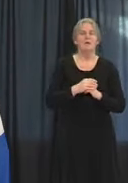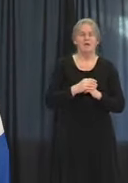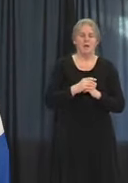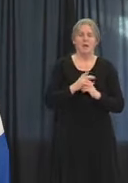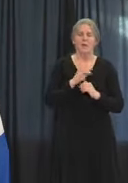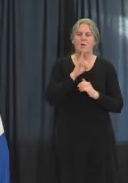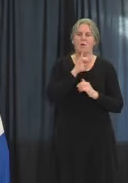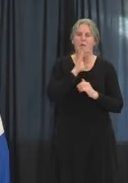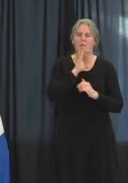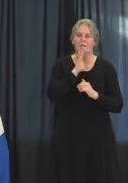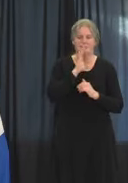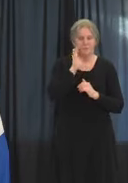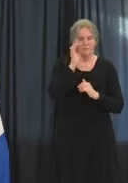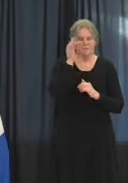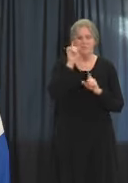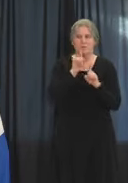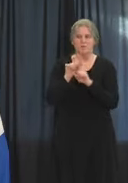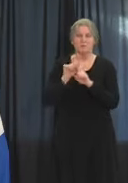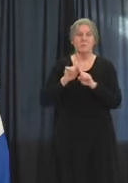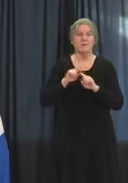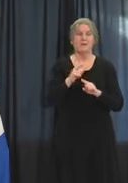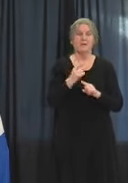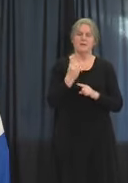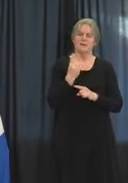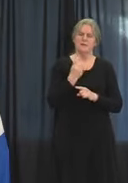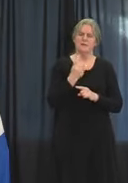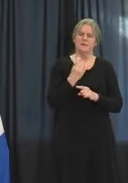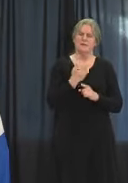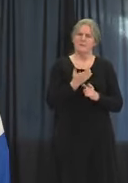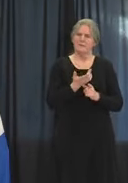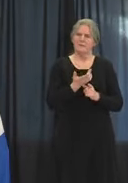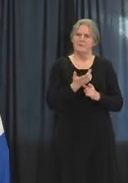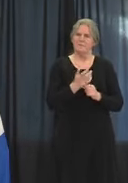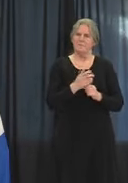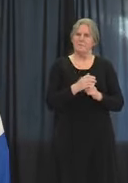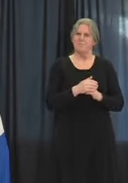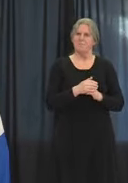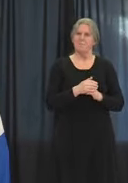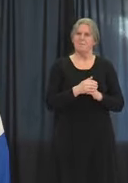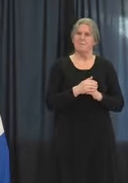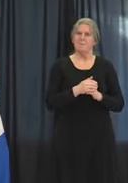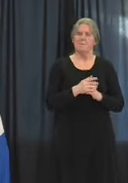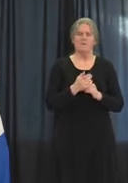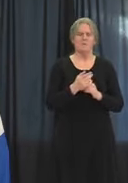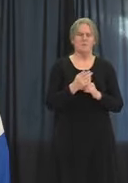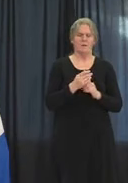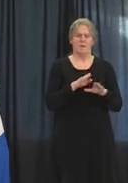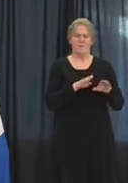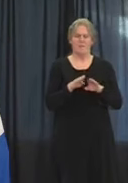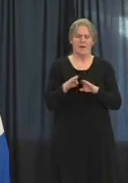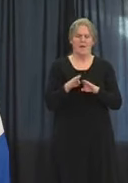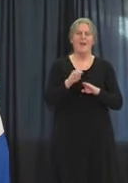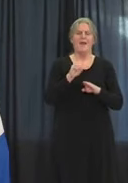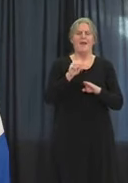I will answer in French as well. But the question really is whether, because we say behave